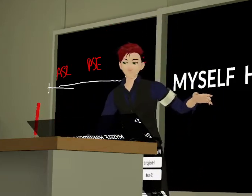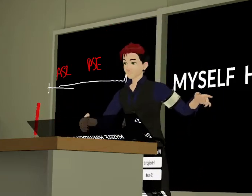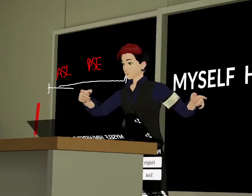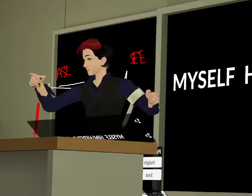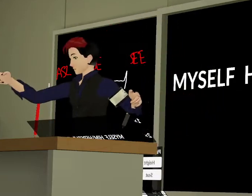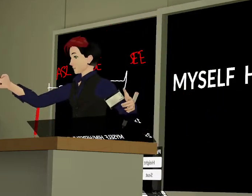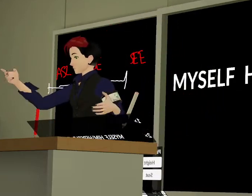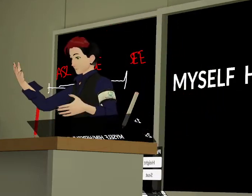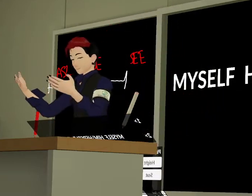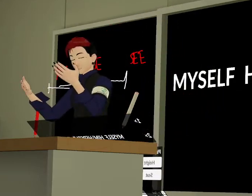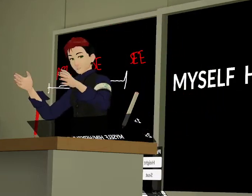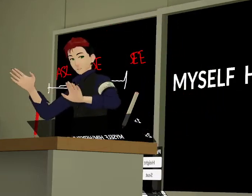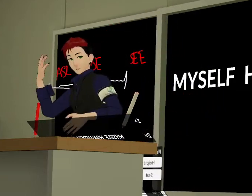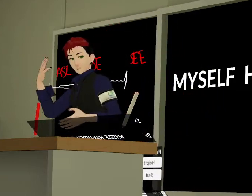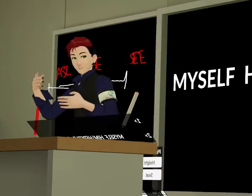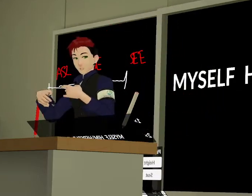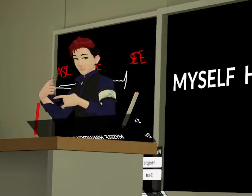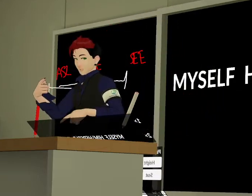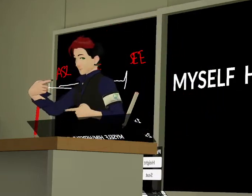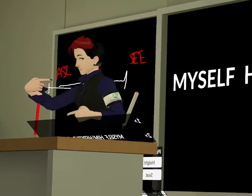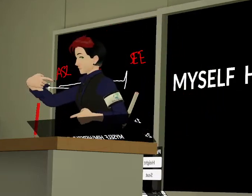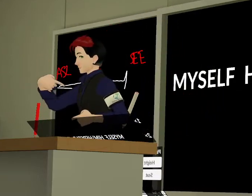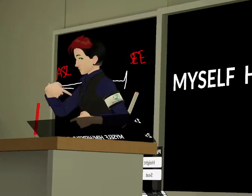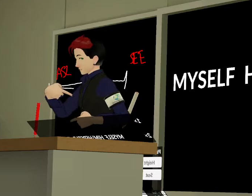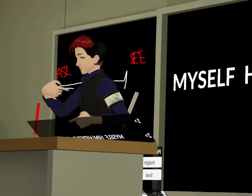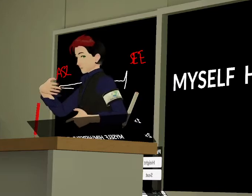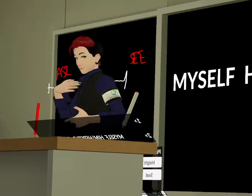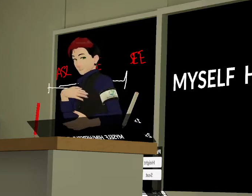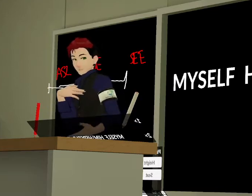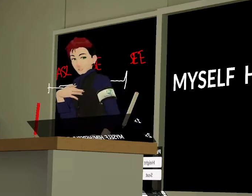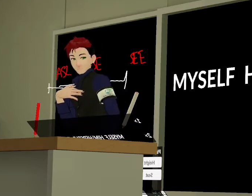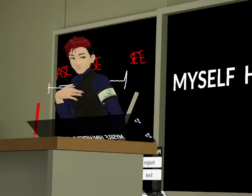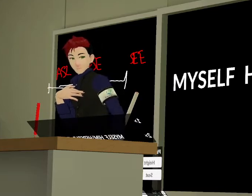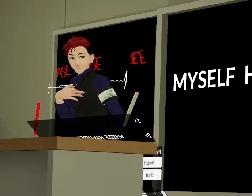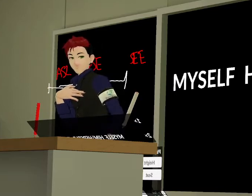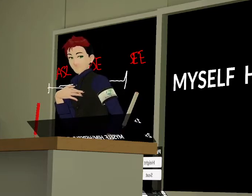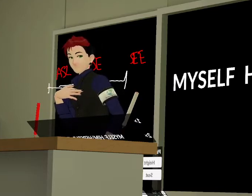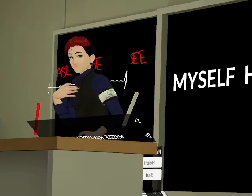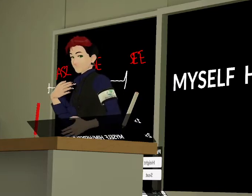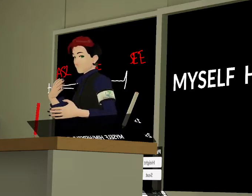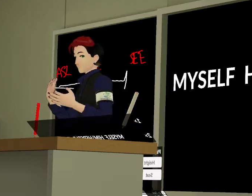so you guys probably already know about the difference between me and my